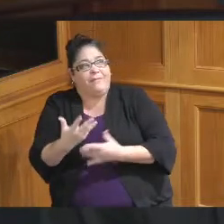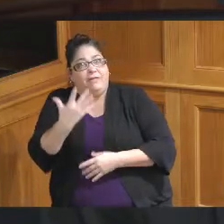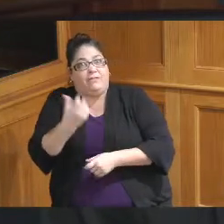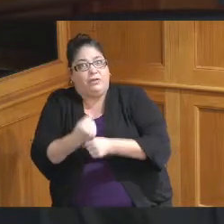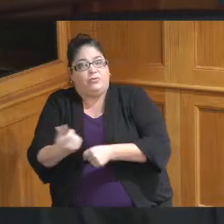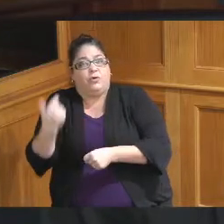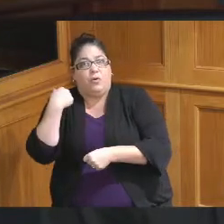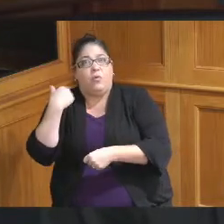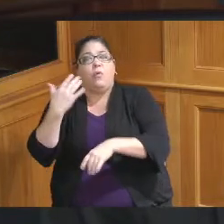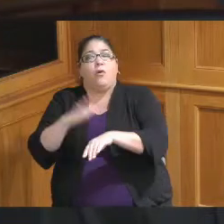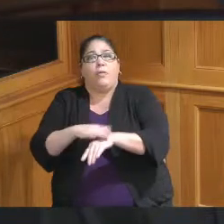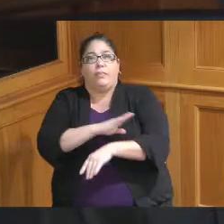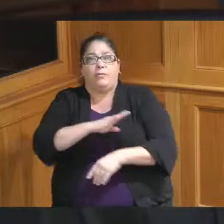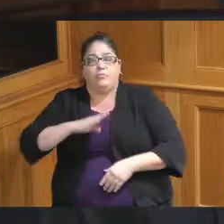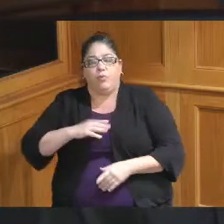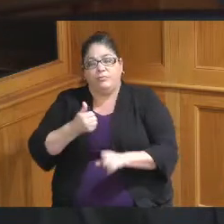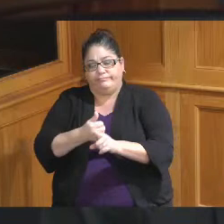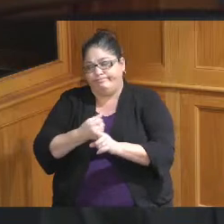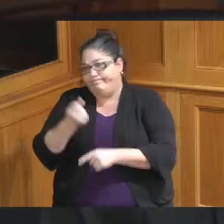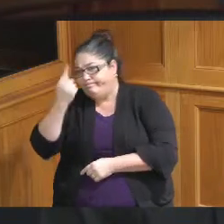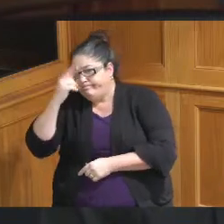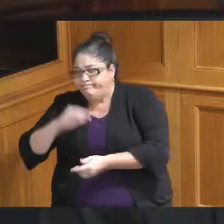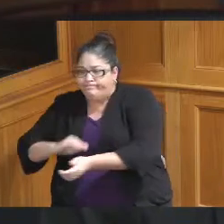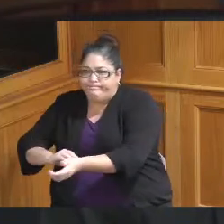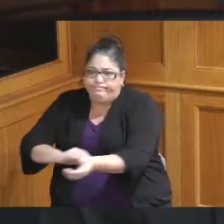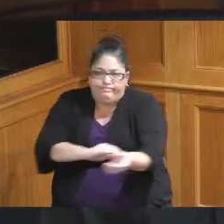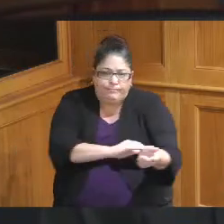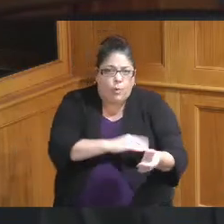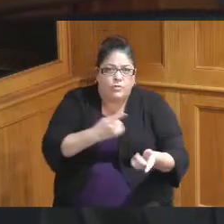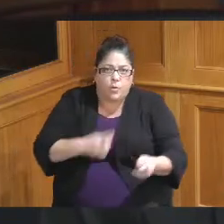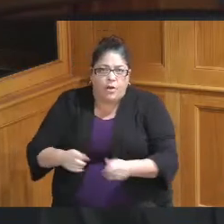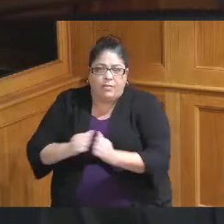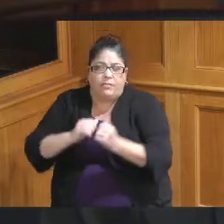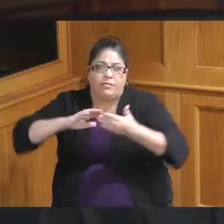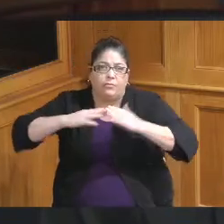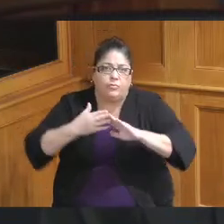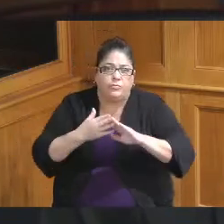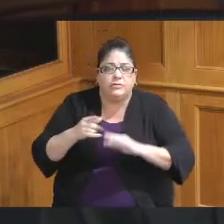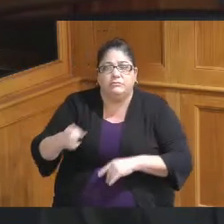good perspective on what's happening on the ground in the community as you say has a vision about how